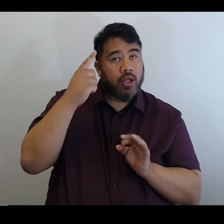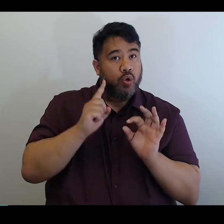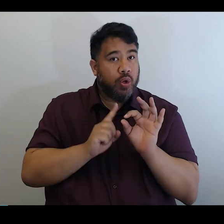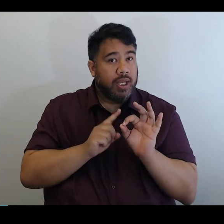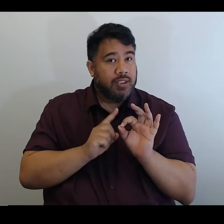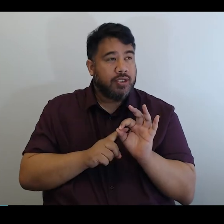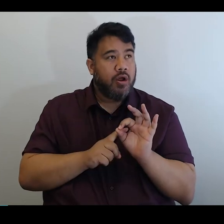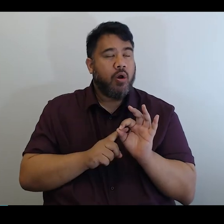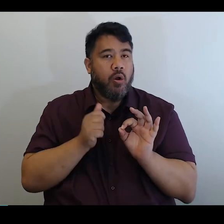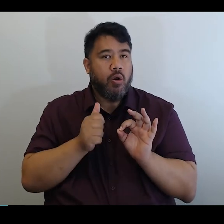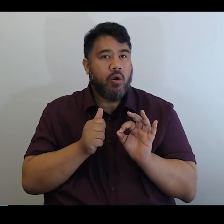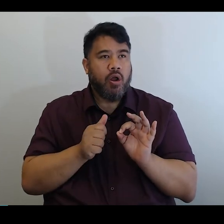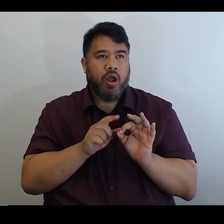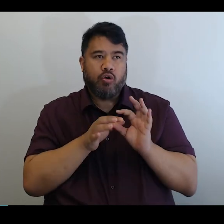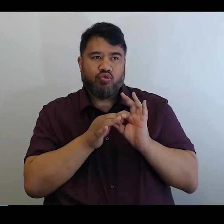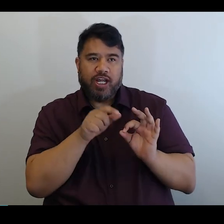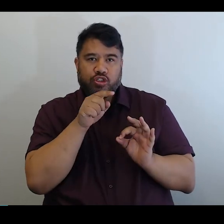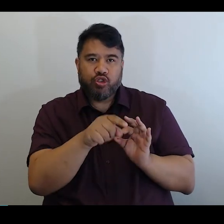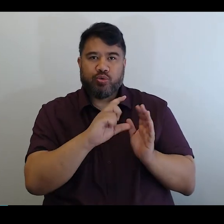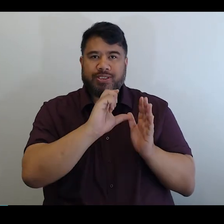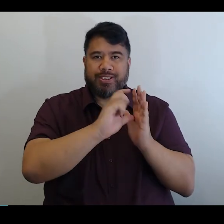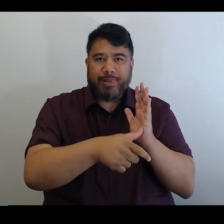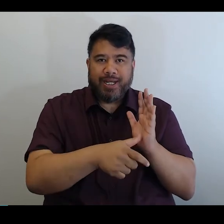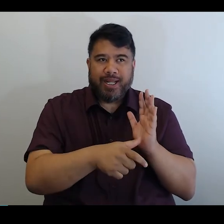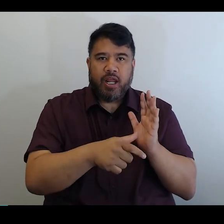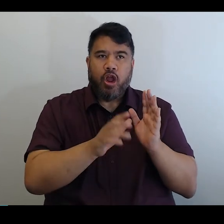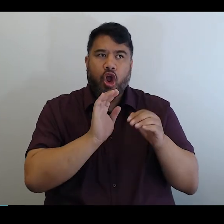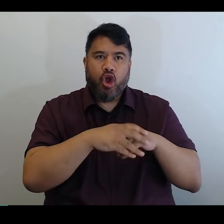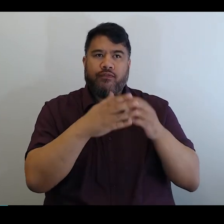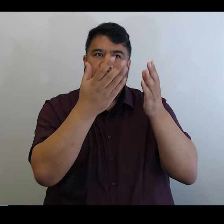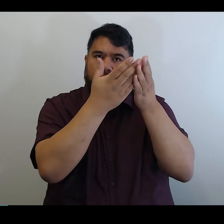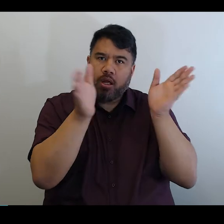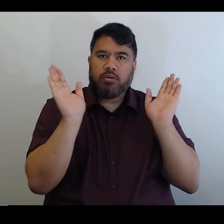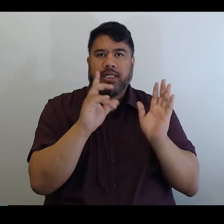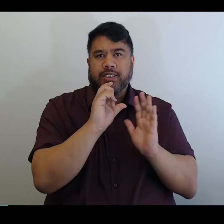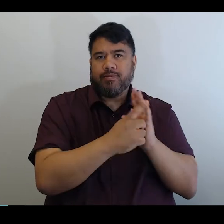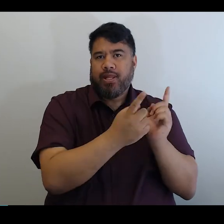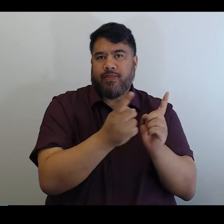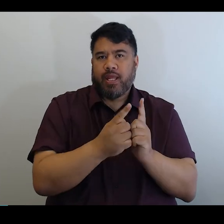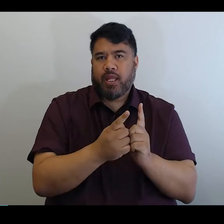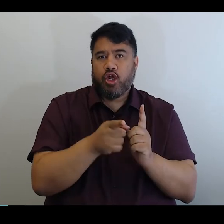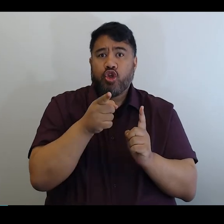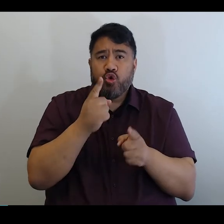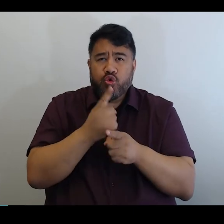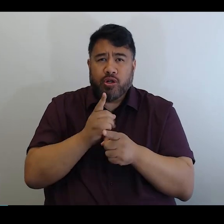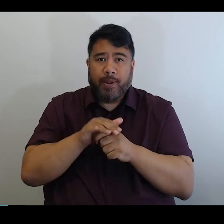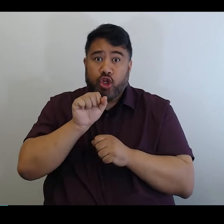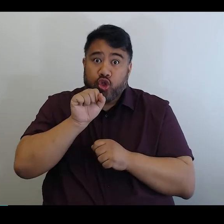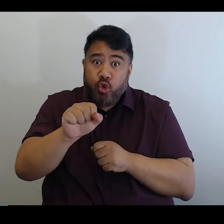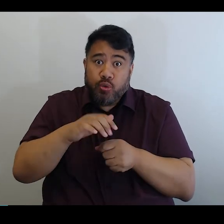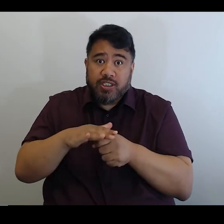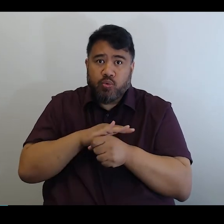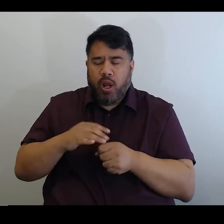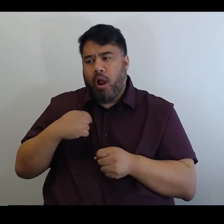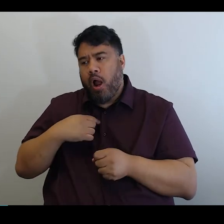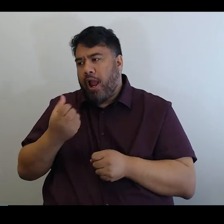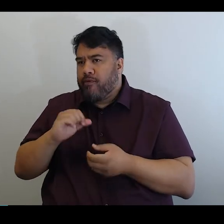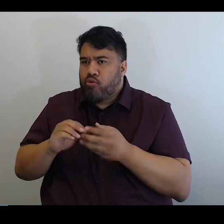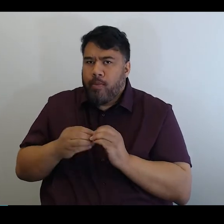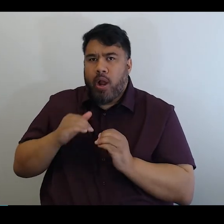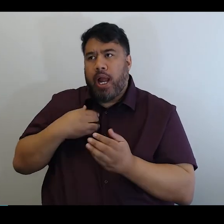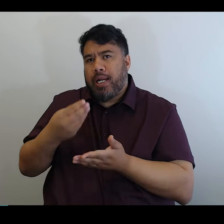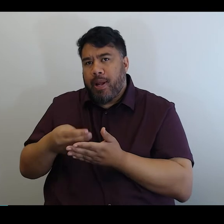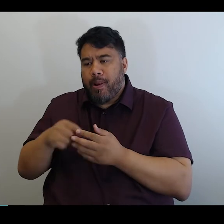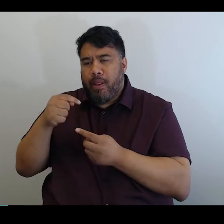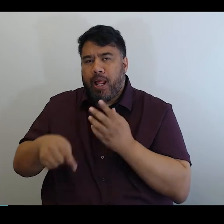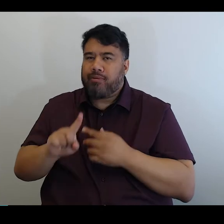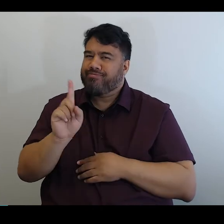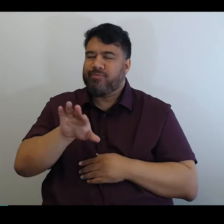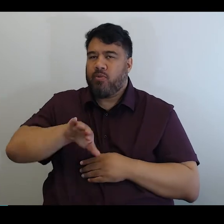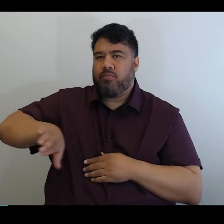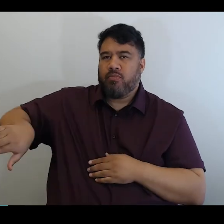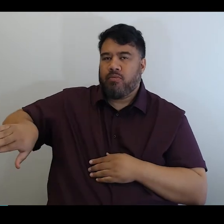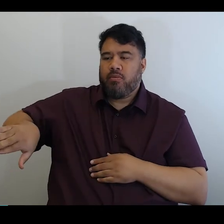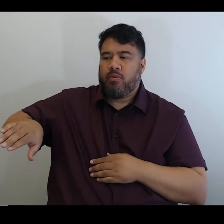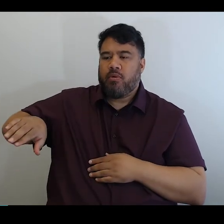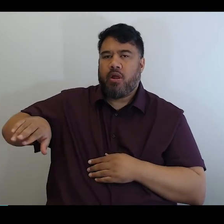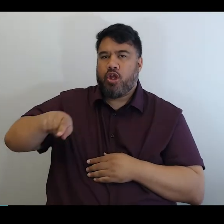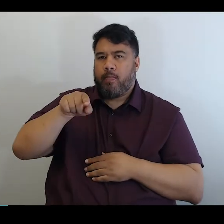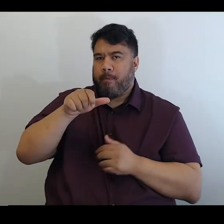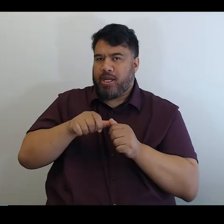for Whaikaha rather than individual questions around individual support, though if any of those are raised we will let you know how to best get those addressed.